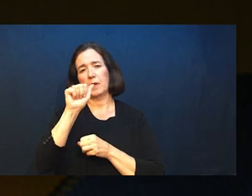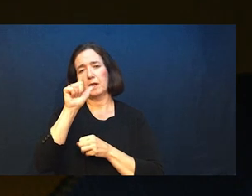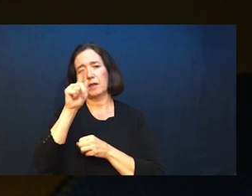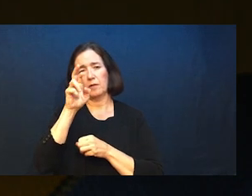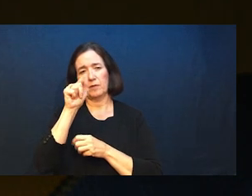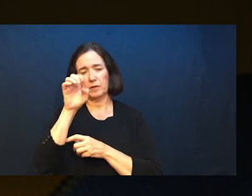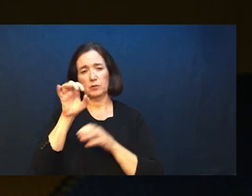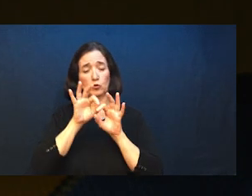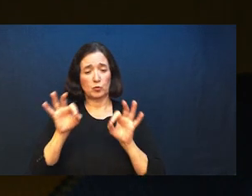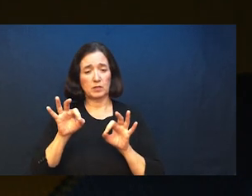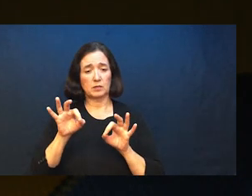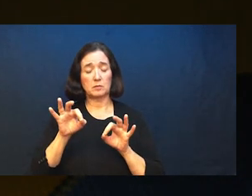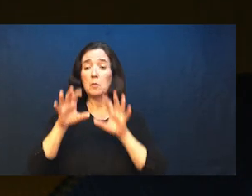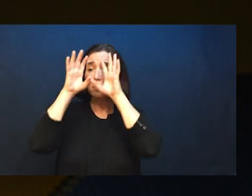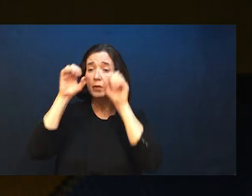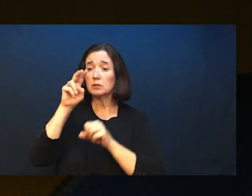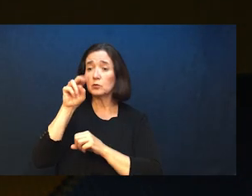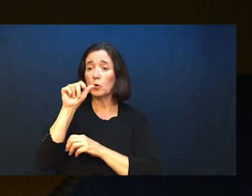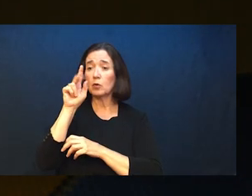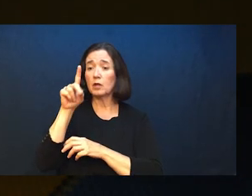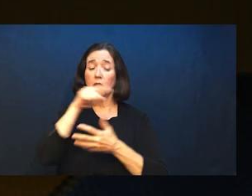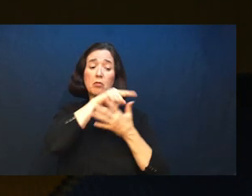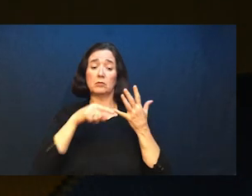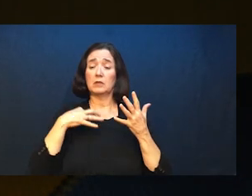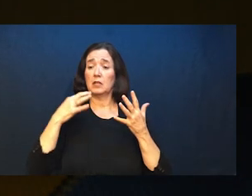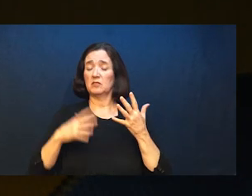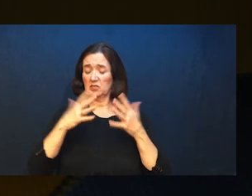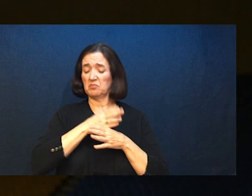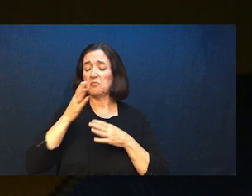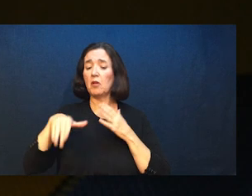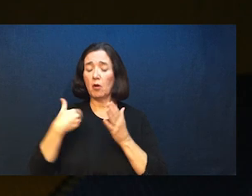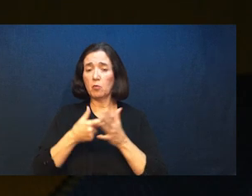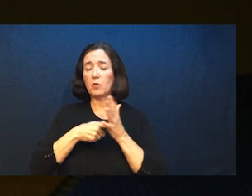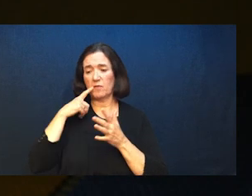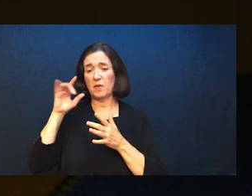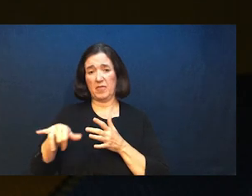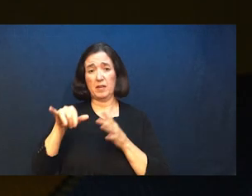President Noland, these candidates have completed all requirements for the baccalaureate degree.